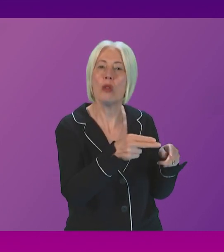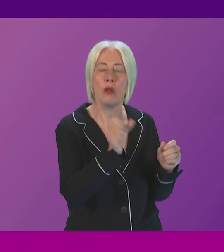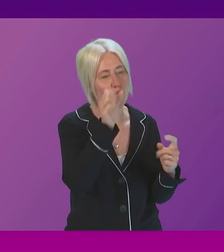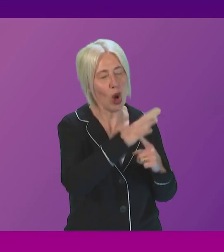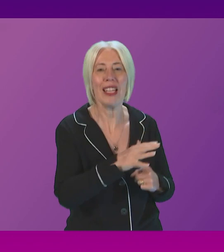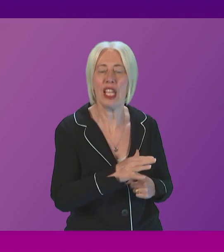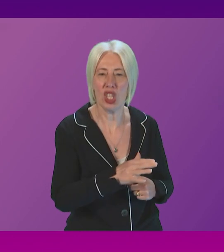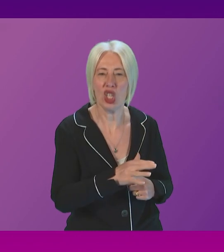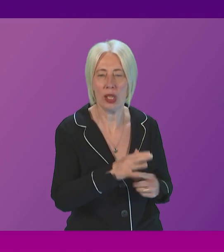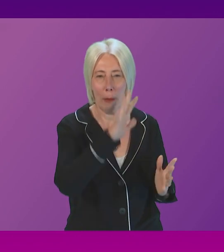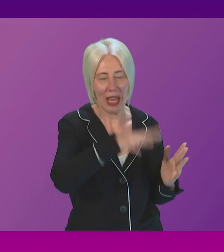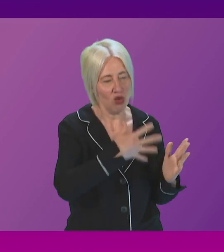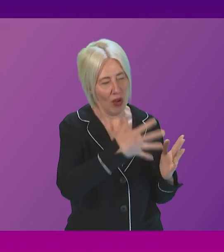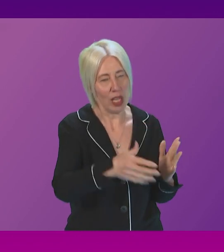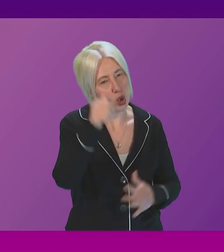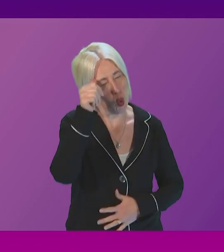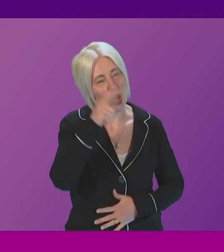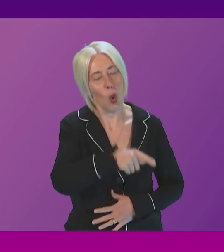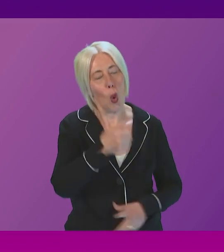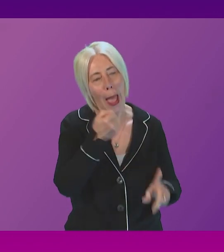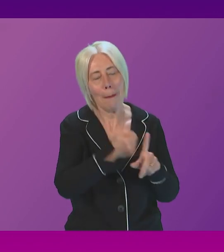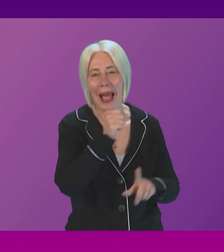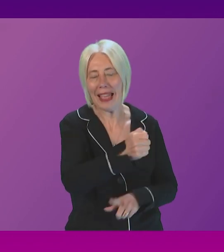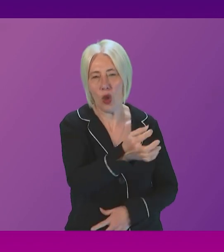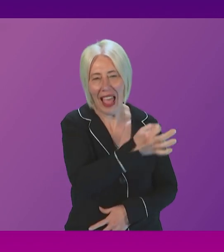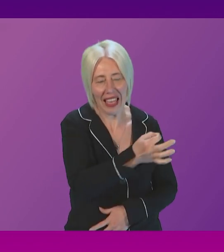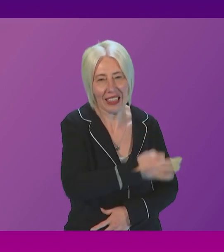We recognise the impact on island communities, which is why I have said that we will look to